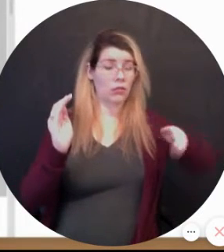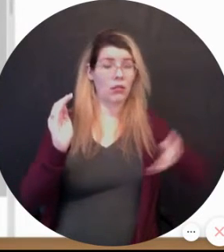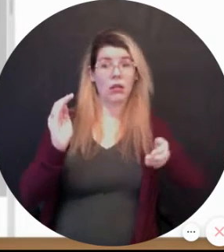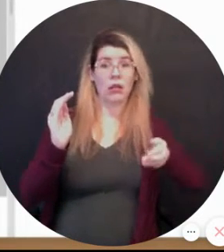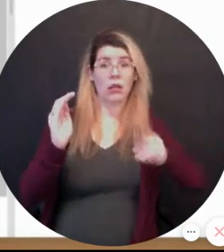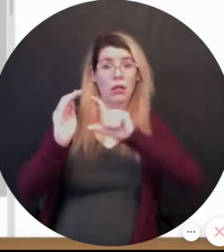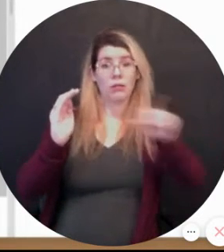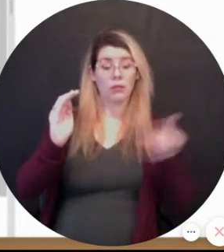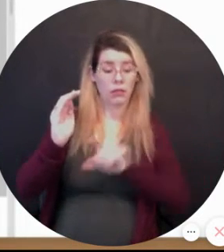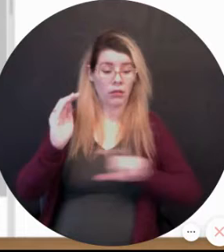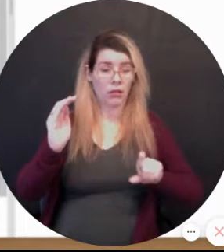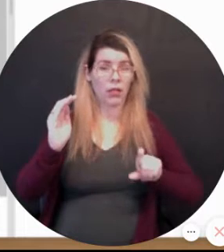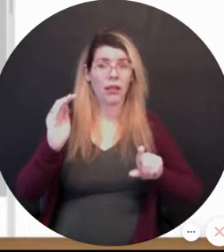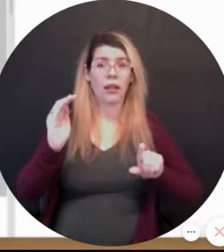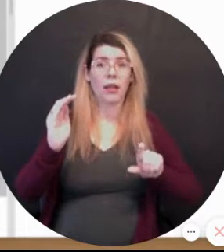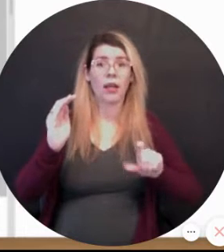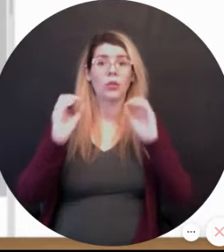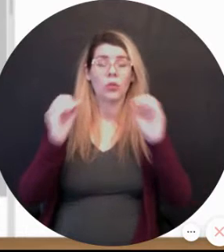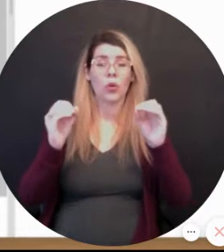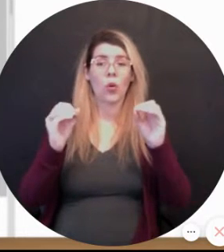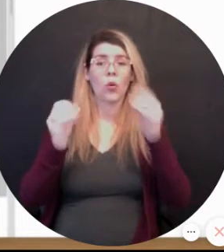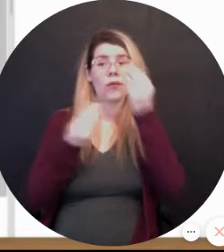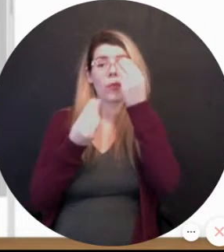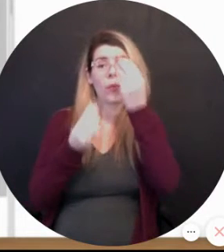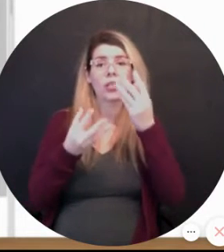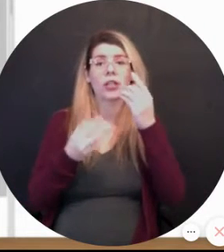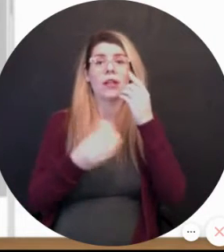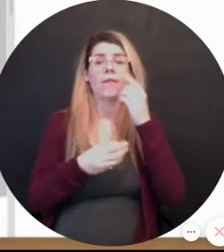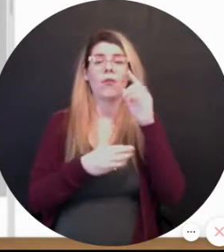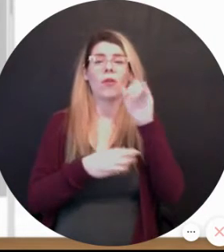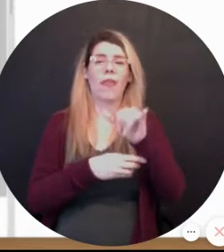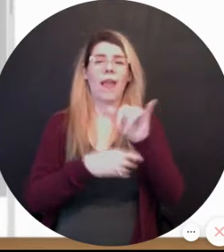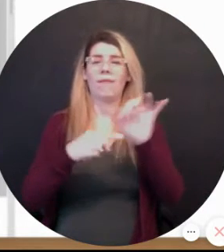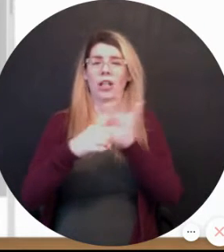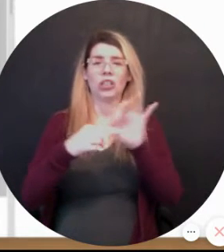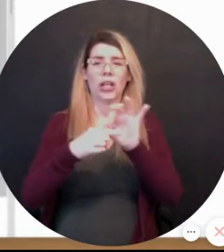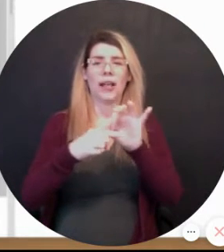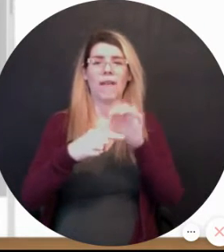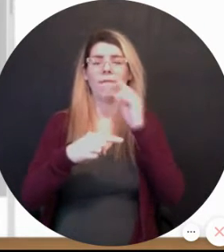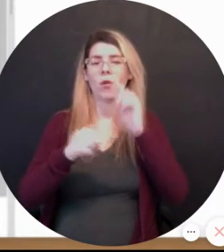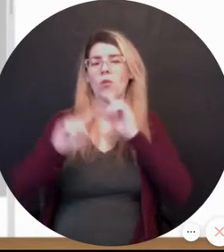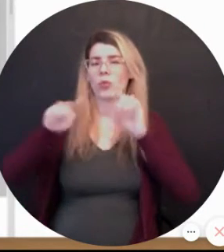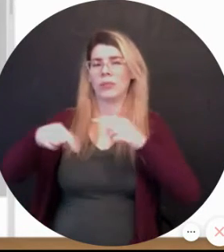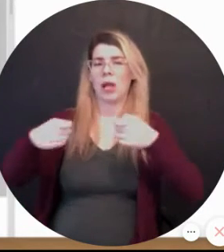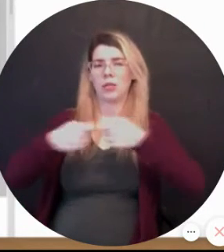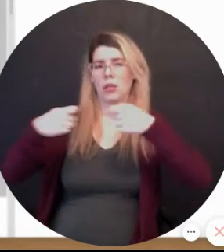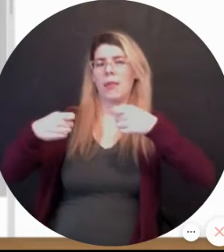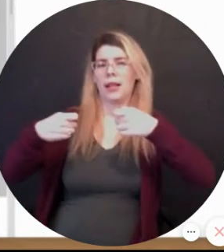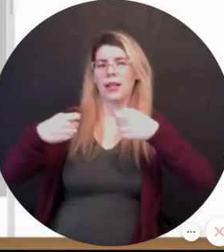needs in order to do, to make this stuff happen. Alright, first thing I'm going to do, is create